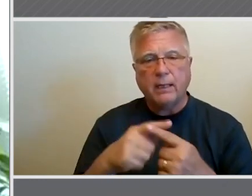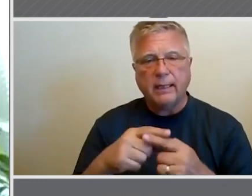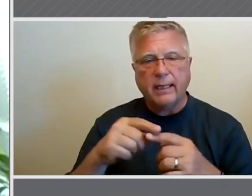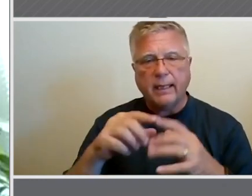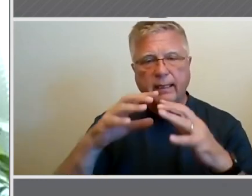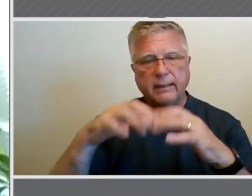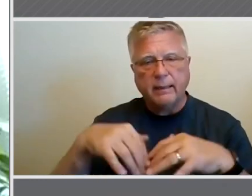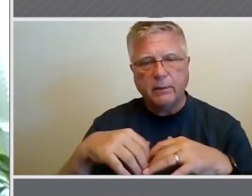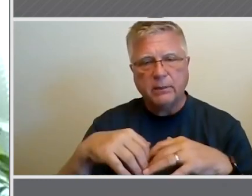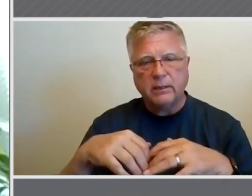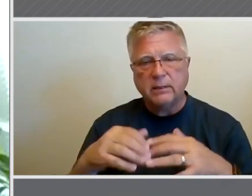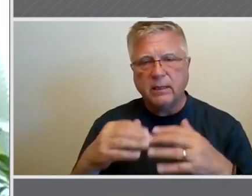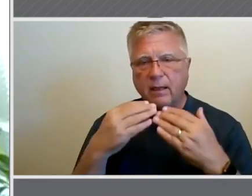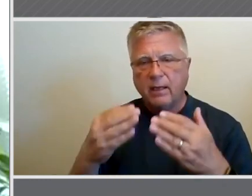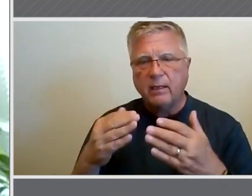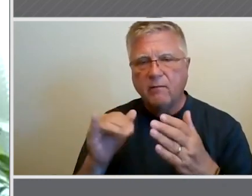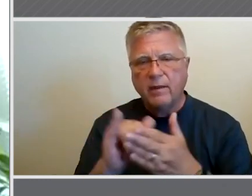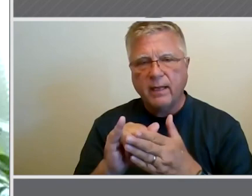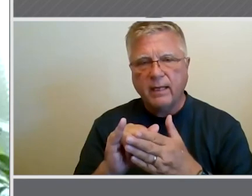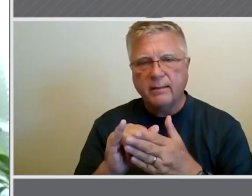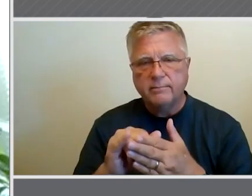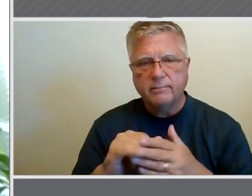What about inflation that's a good.